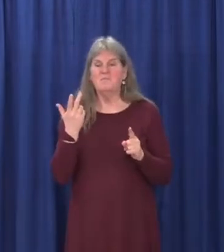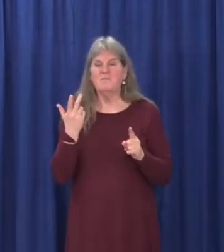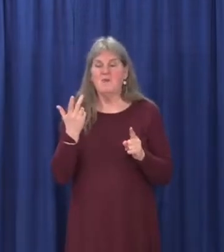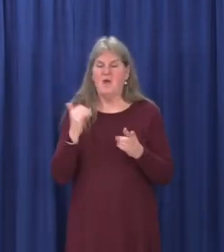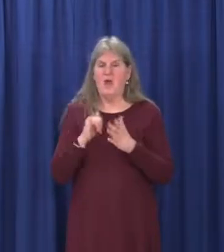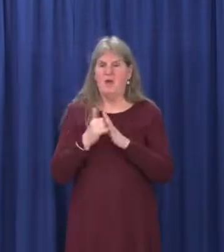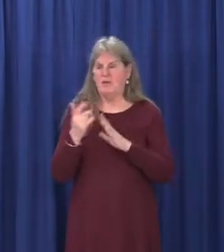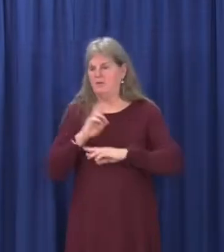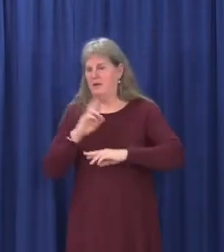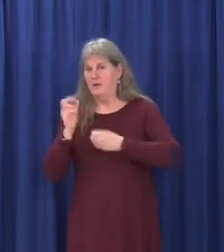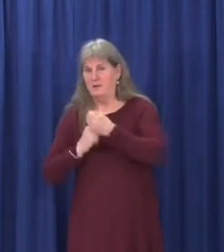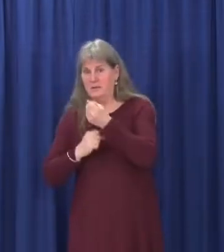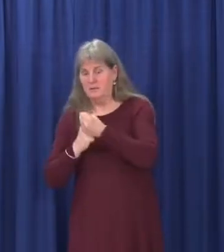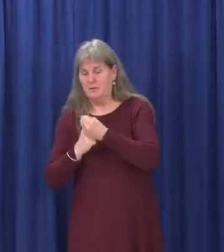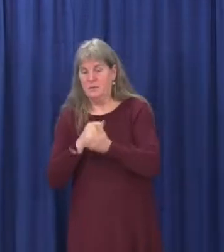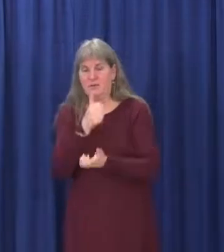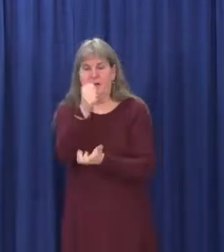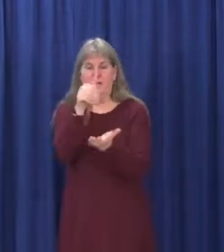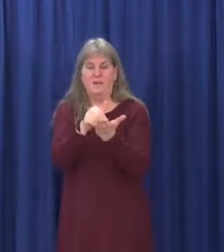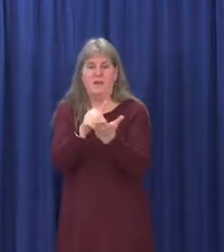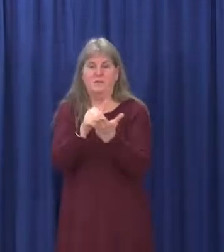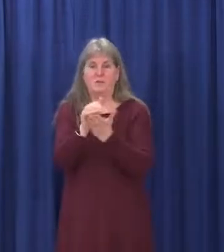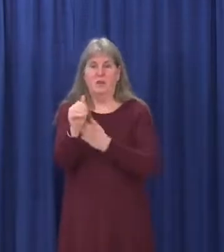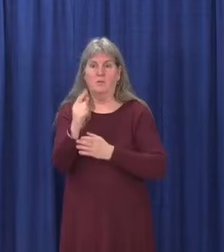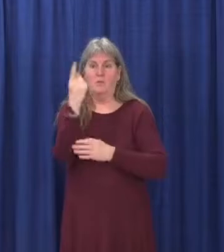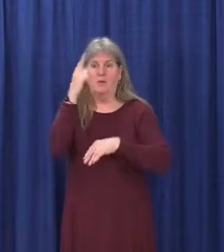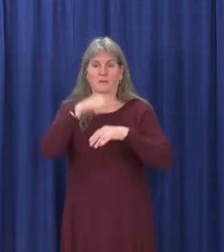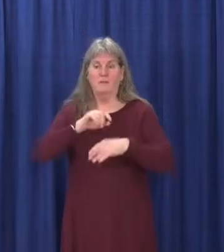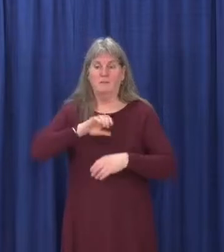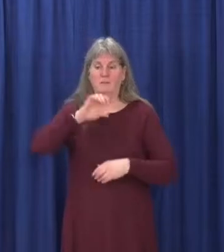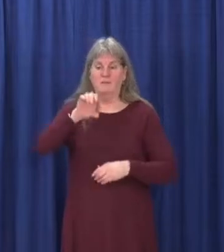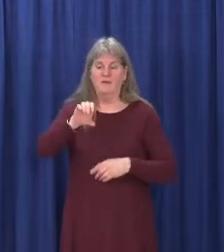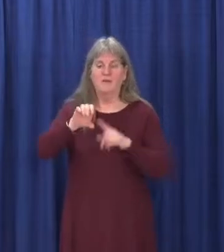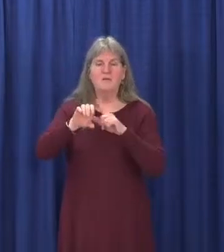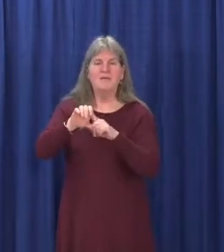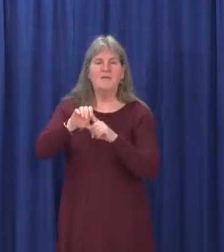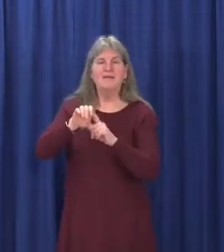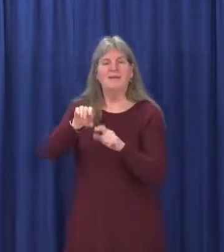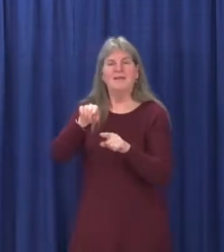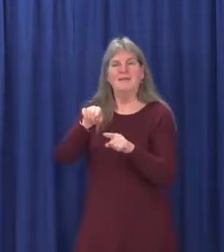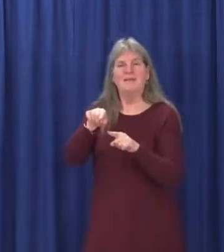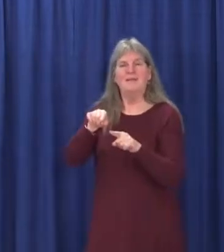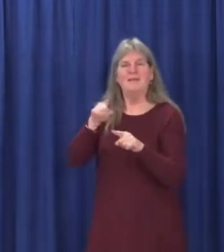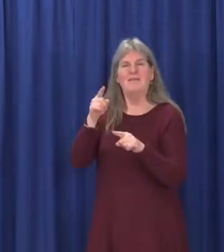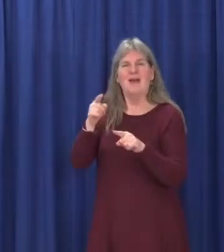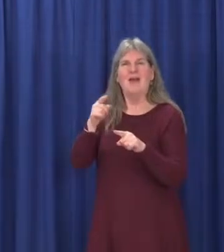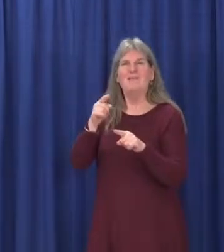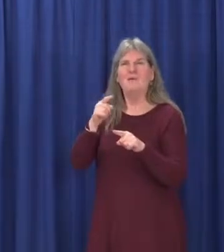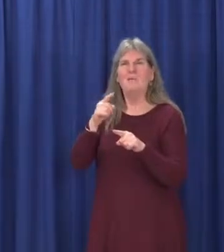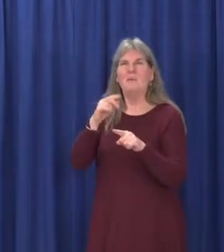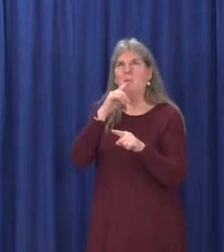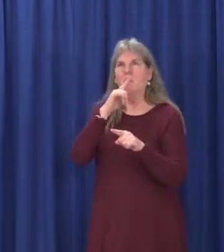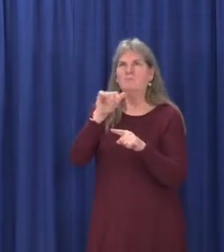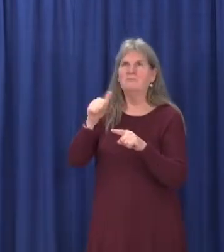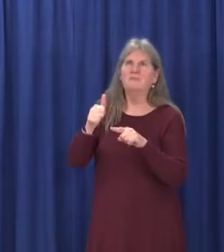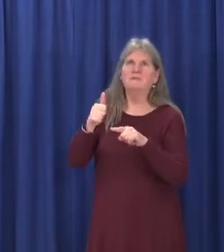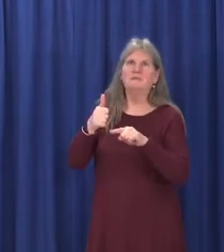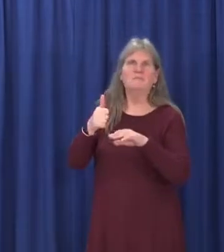The-- the $10,000 one time supplement, I mean, that's really about entrepreneurs that have been under a tremendous amount